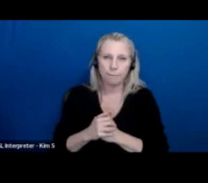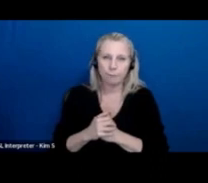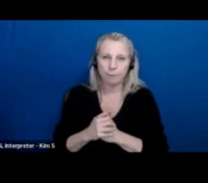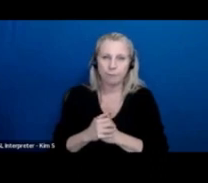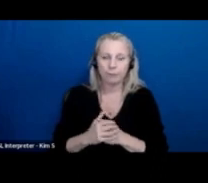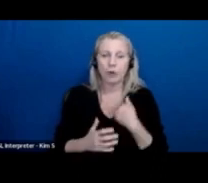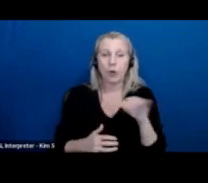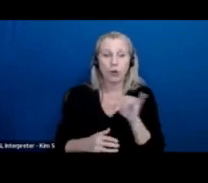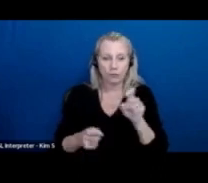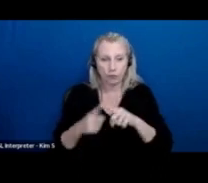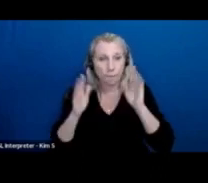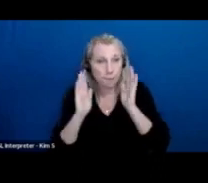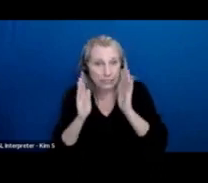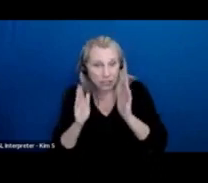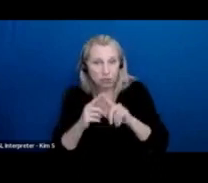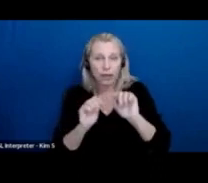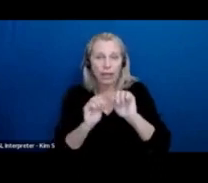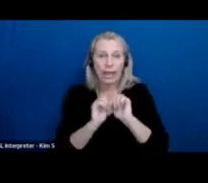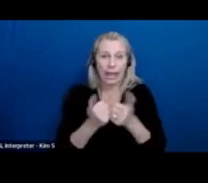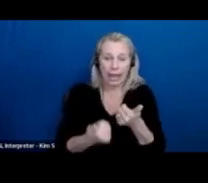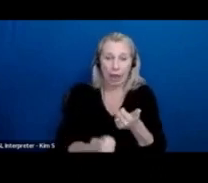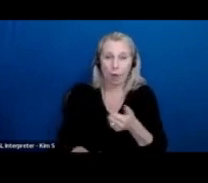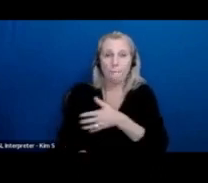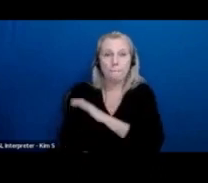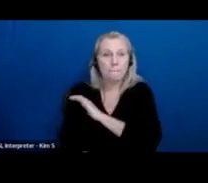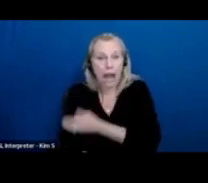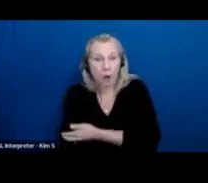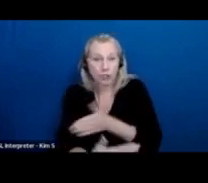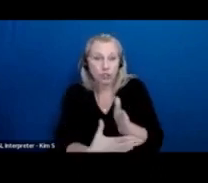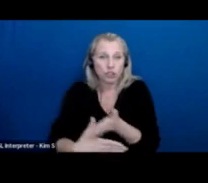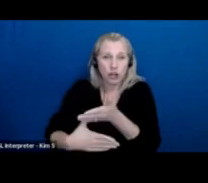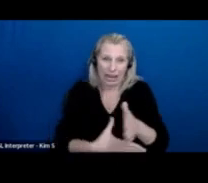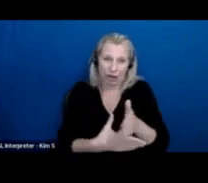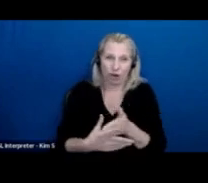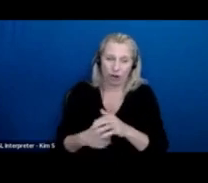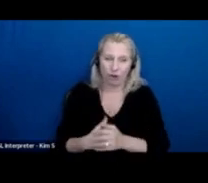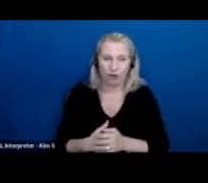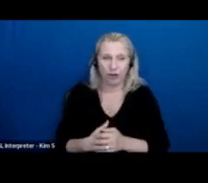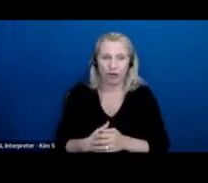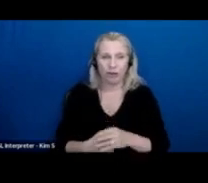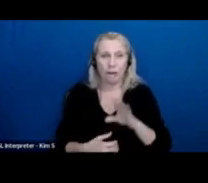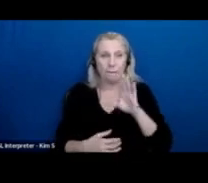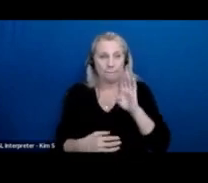need to pay attention to how power is shared. Just the nature of being an employee being